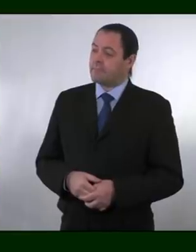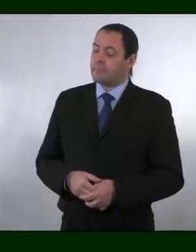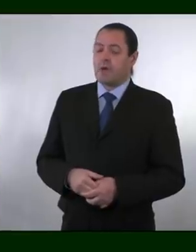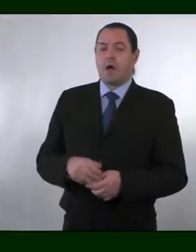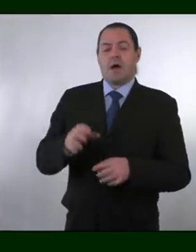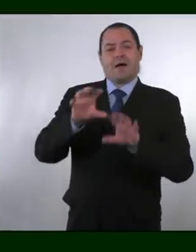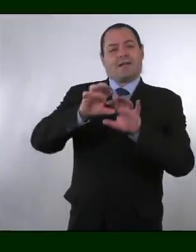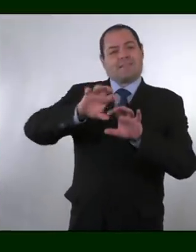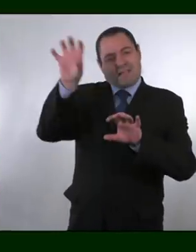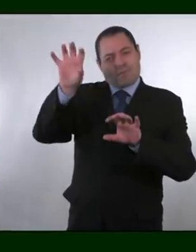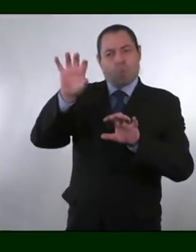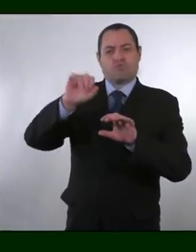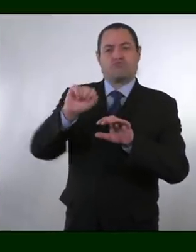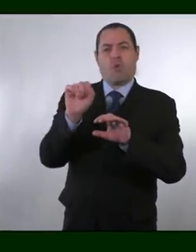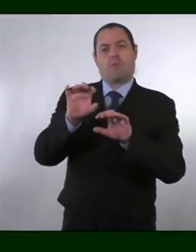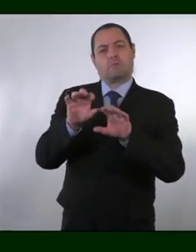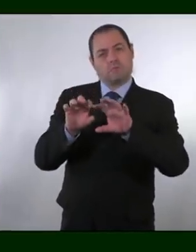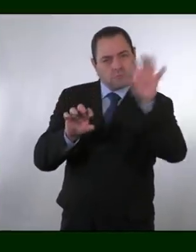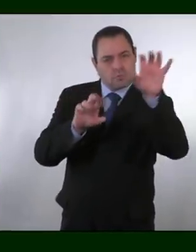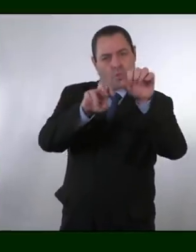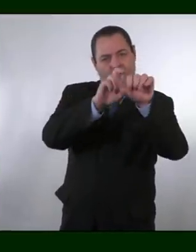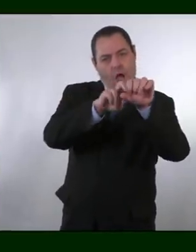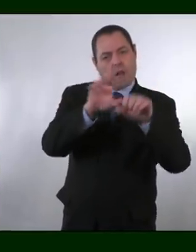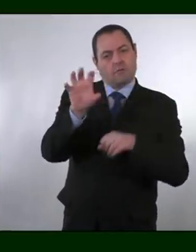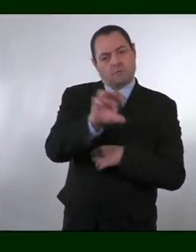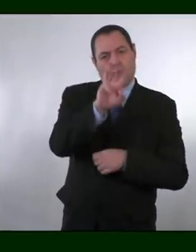Wales and Northern Ireland is one of the proudest achievements of the last Labour Government.